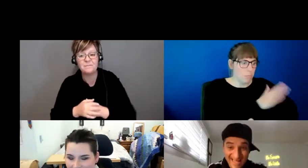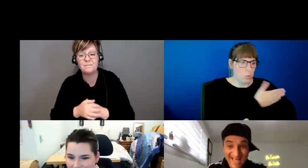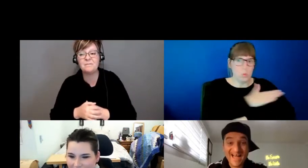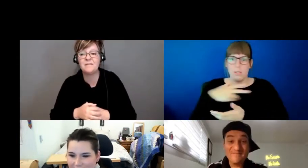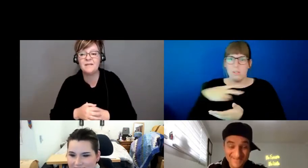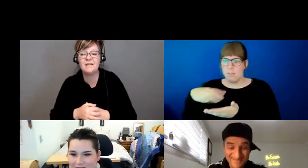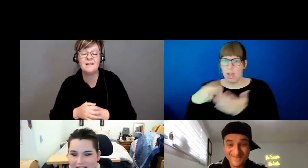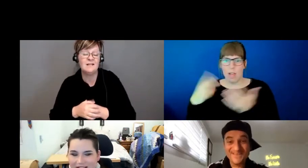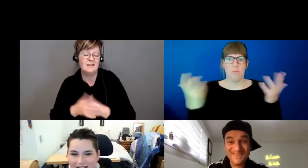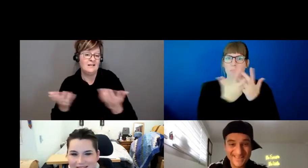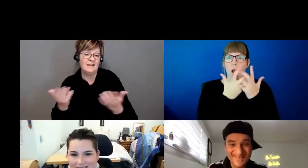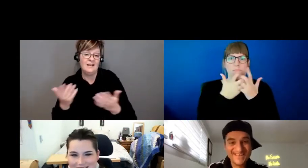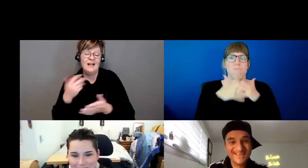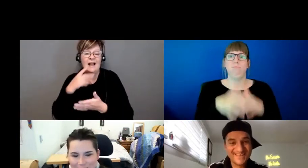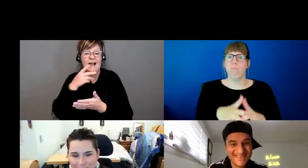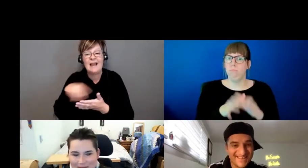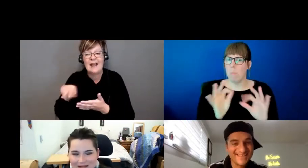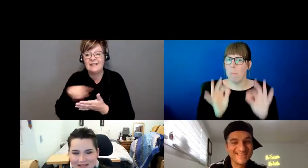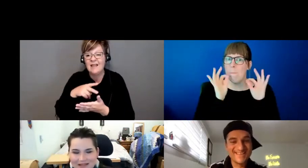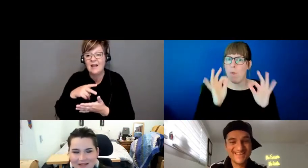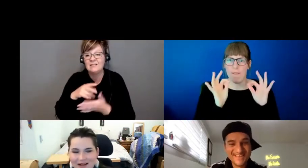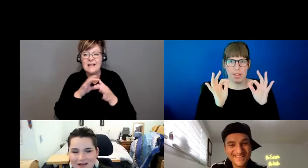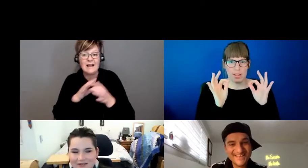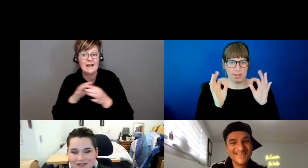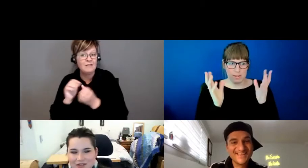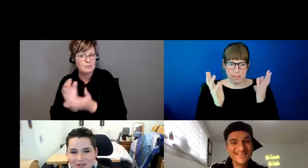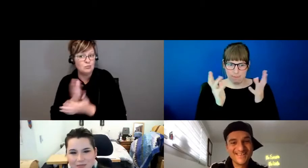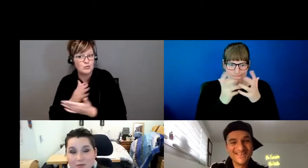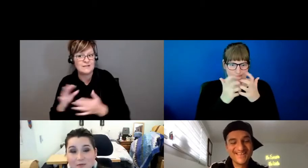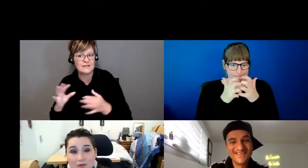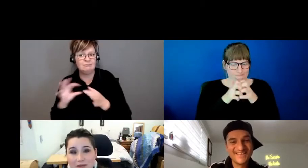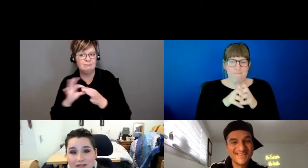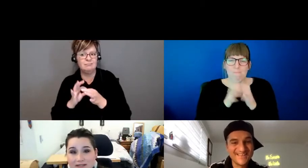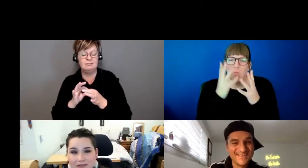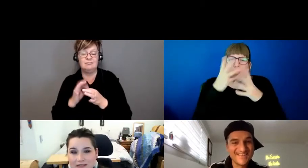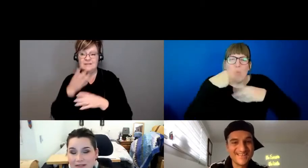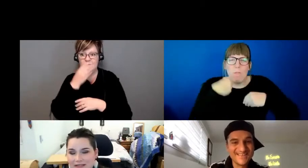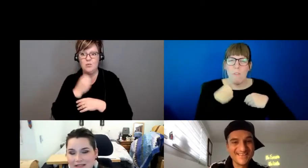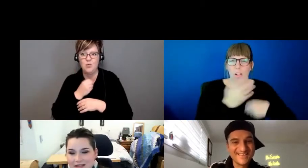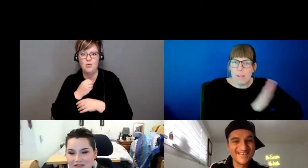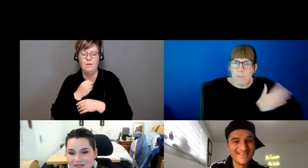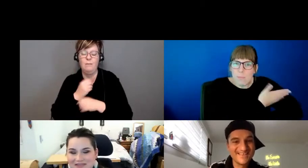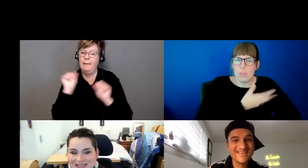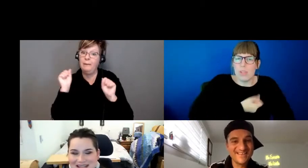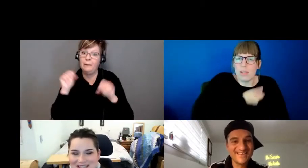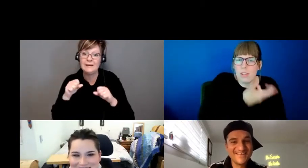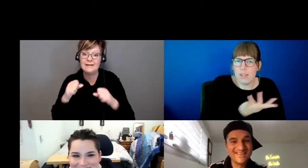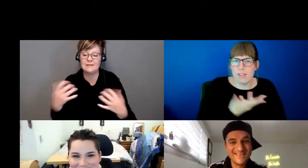Kristina: YOU GET THIS MELDING OF THESE TWO BEAUTIFUL WAYS OF EXPRESSING WHICH IS FANTASTIC.